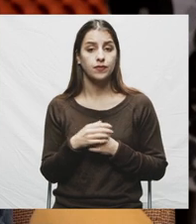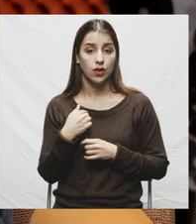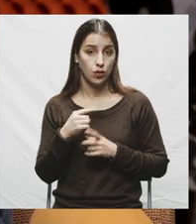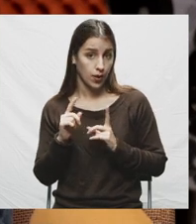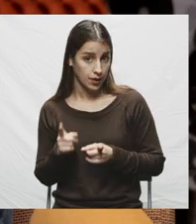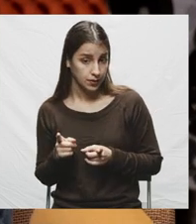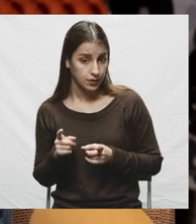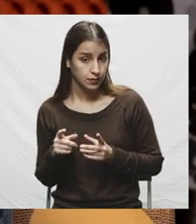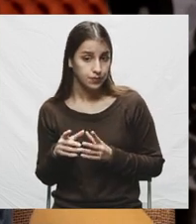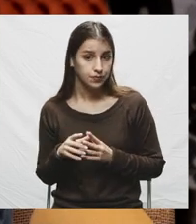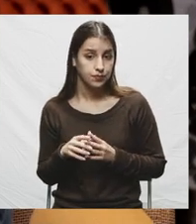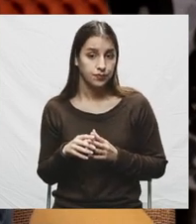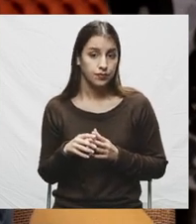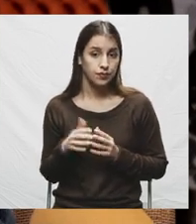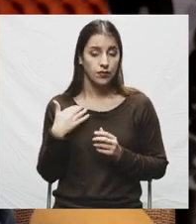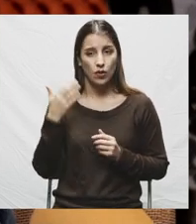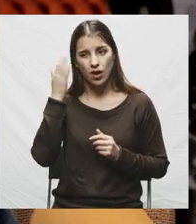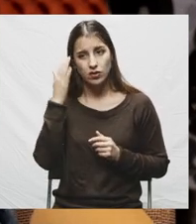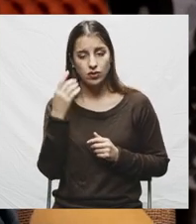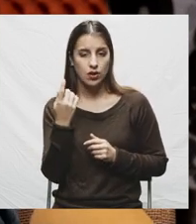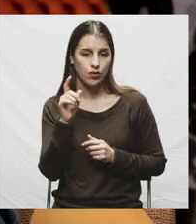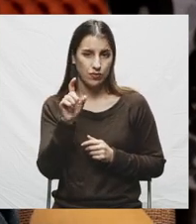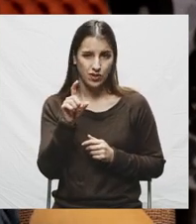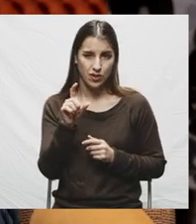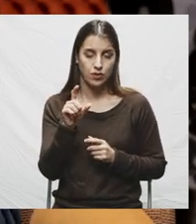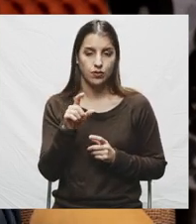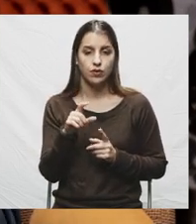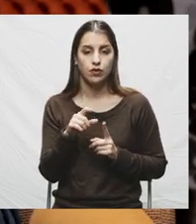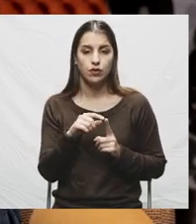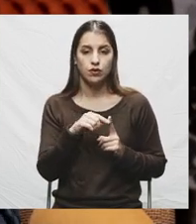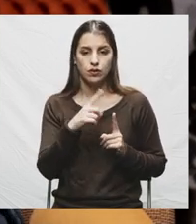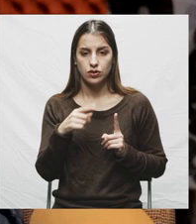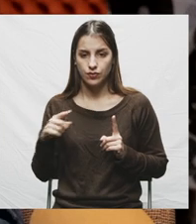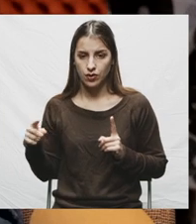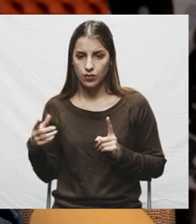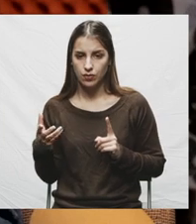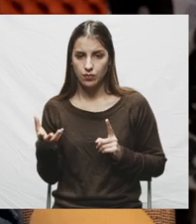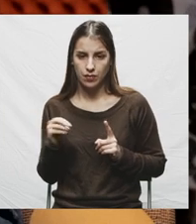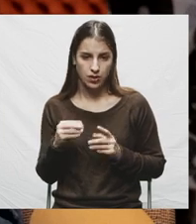I… in the beginning, I think... there’s, maybe, a slight recent deviation